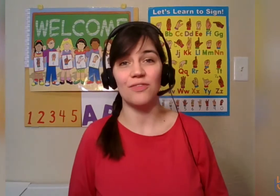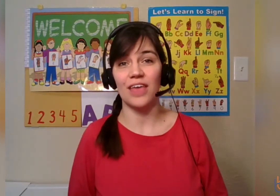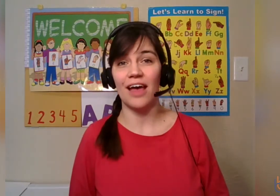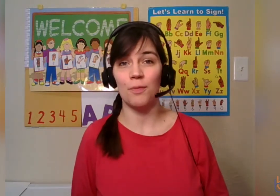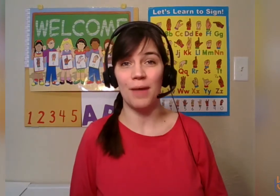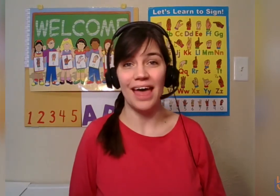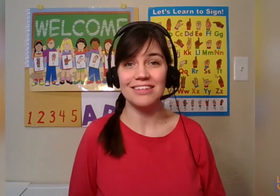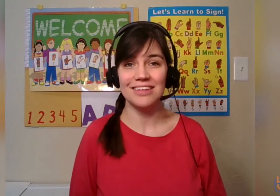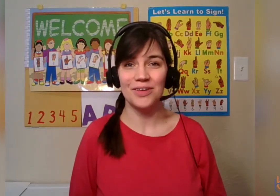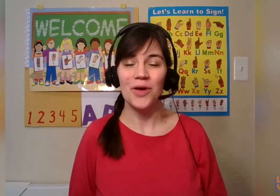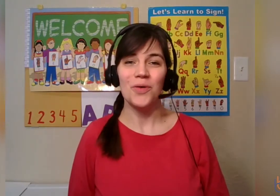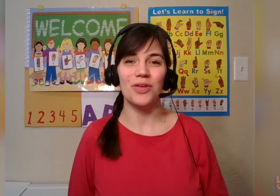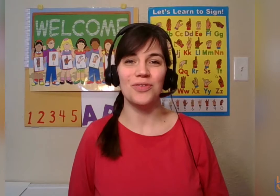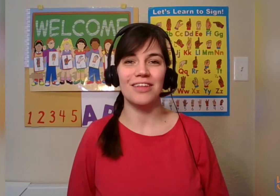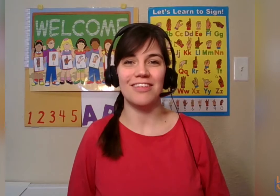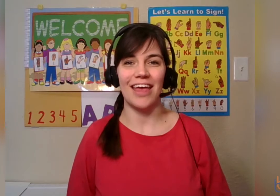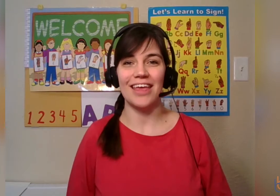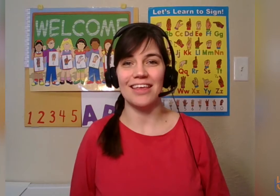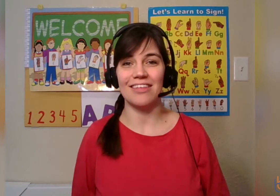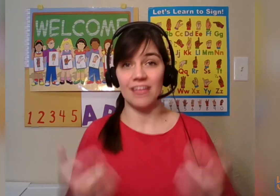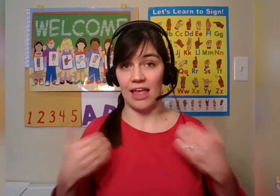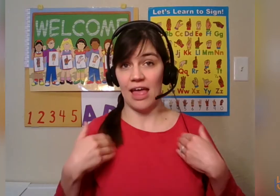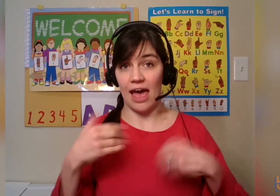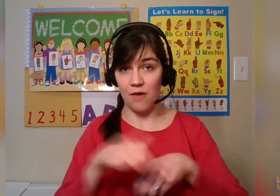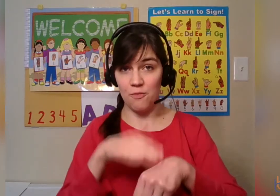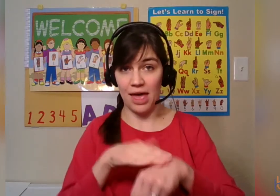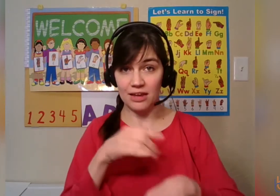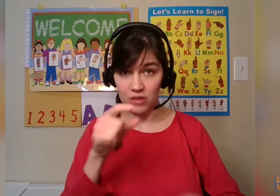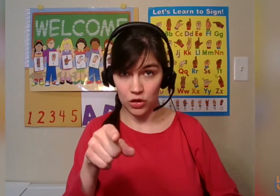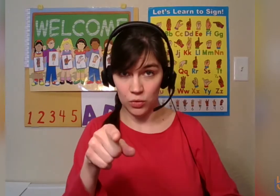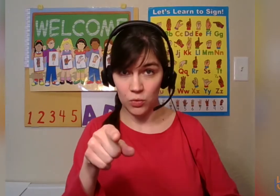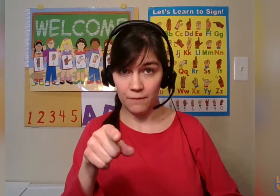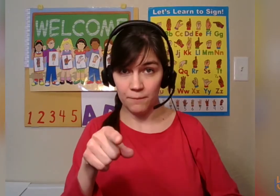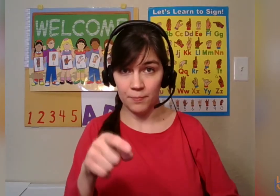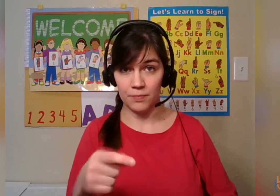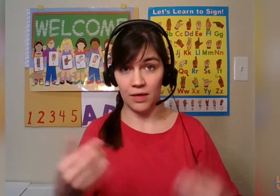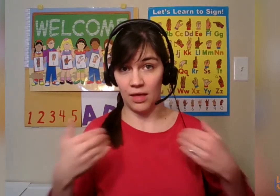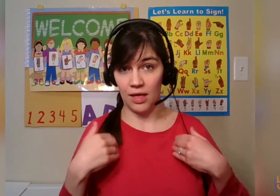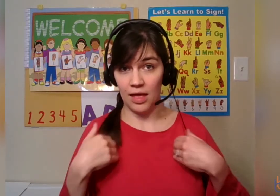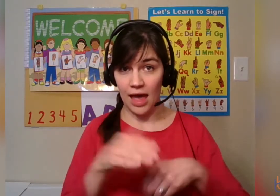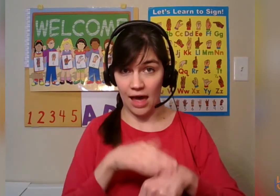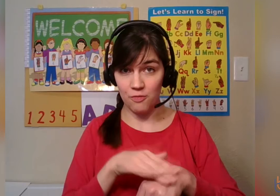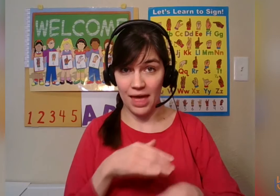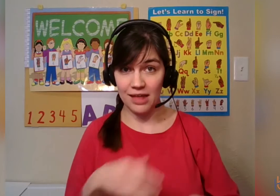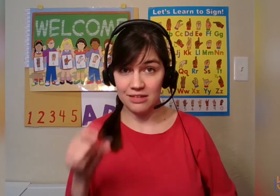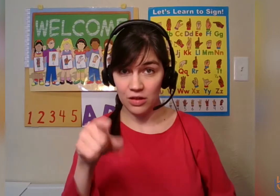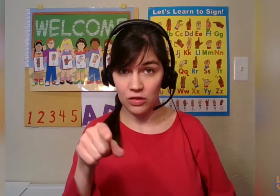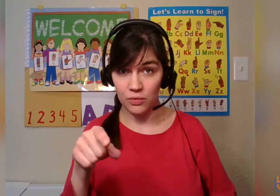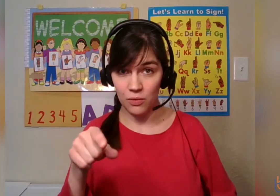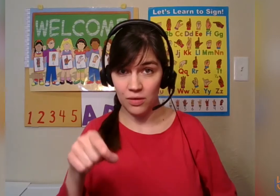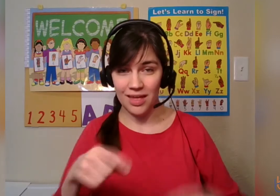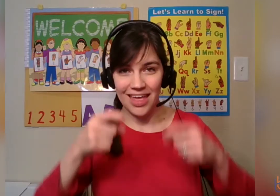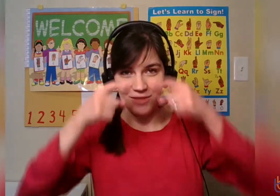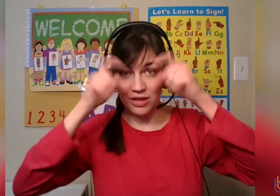they have a pet what you can say is, "Have pet you?" "Have pet you?" and make your